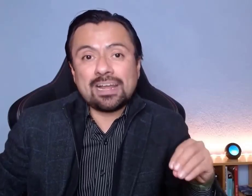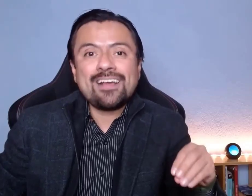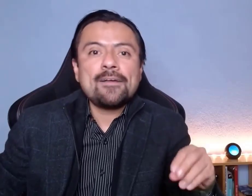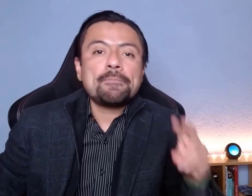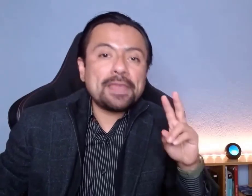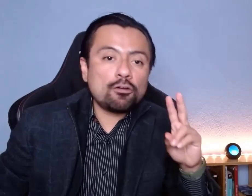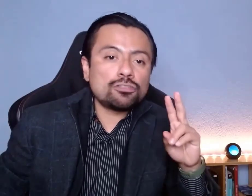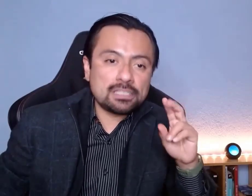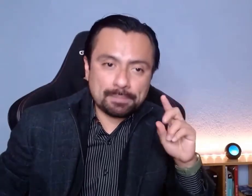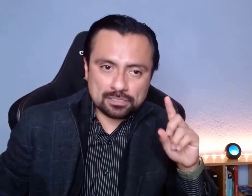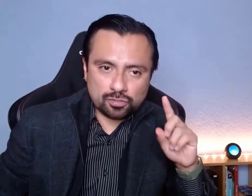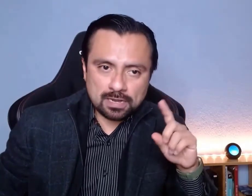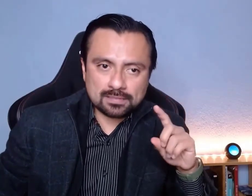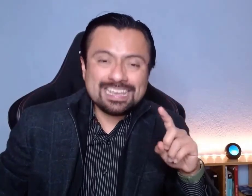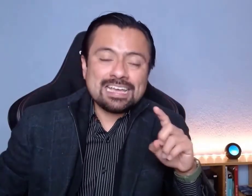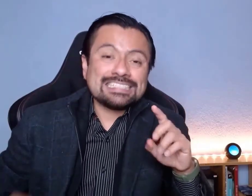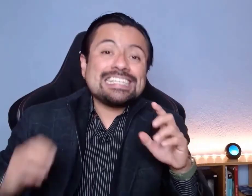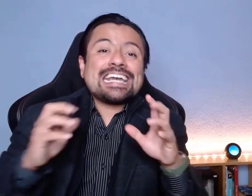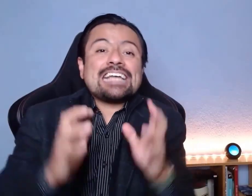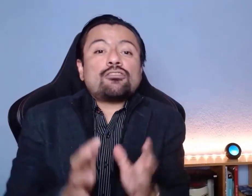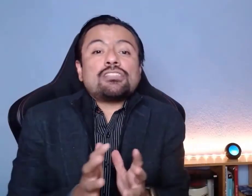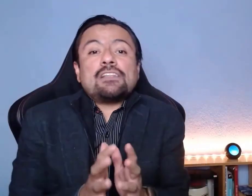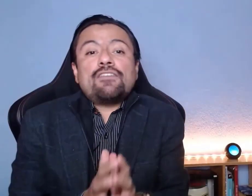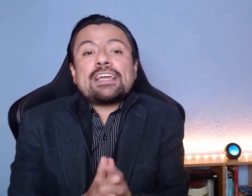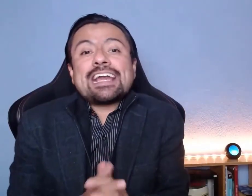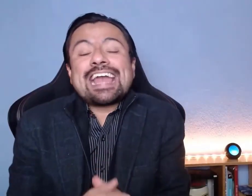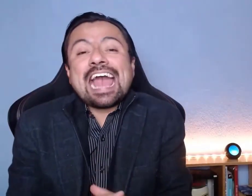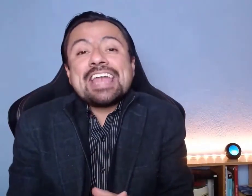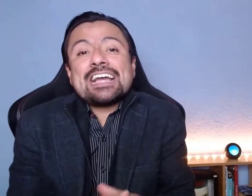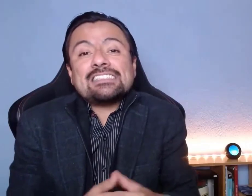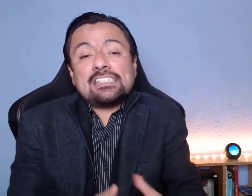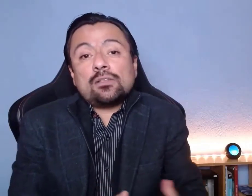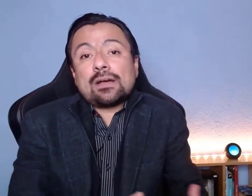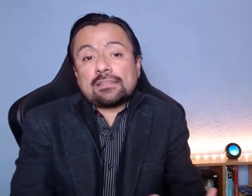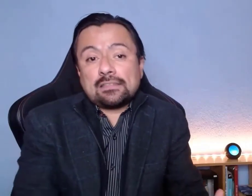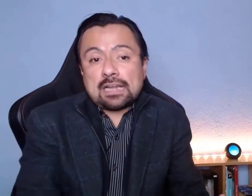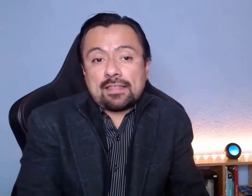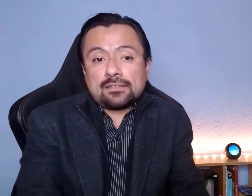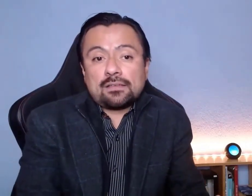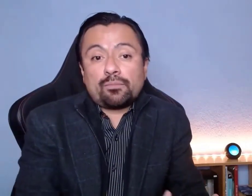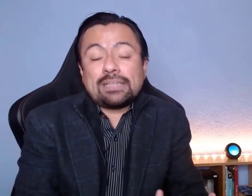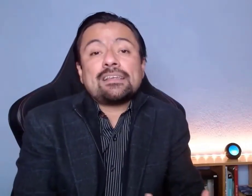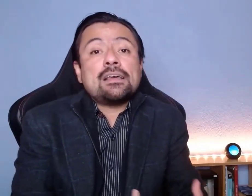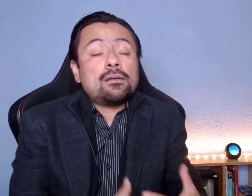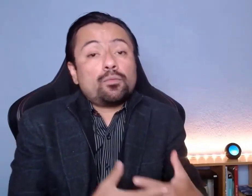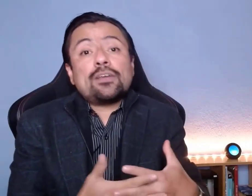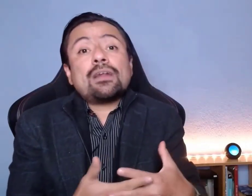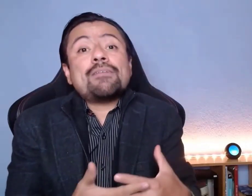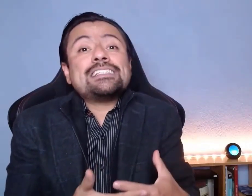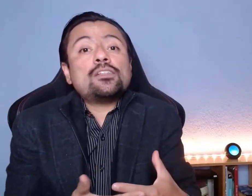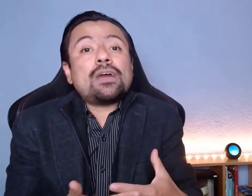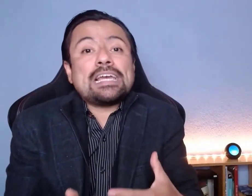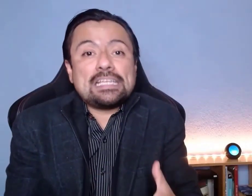confirm blood traces in the area of 11 people without this meaning that have been killed because they could